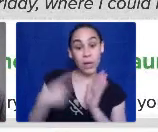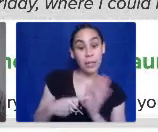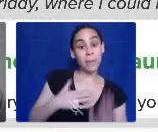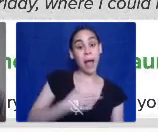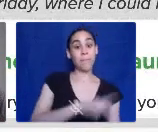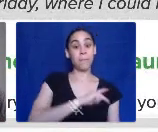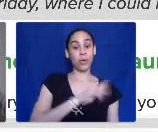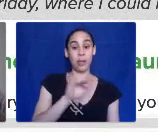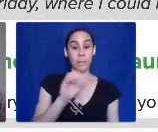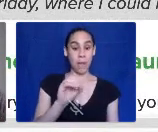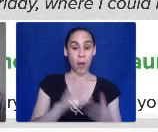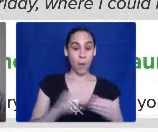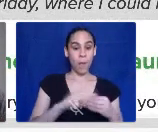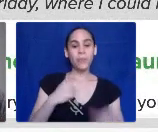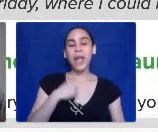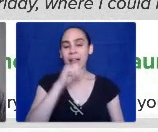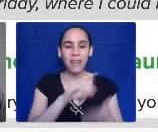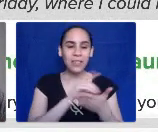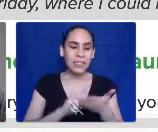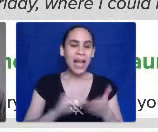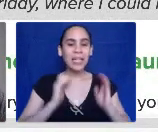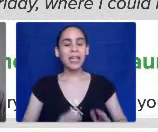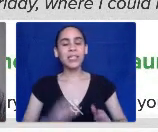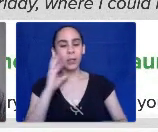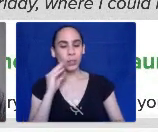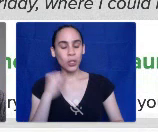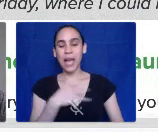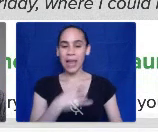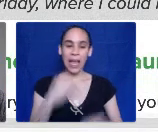i love designing beautiful consumer experiences and i like eating lunch outside on a sunny day